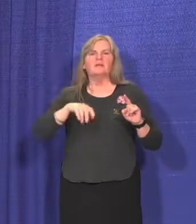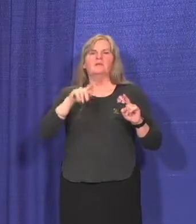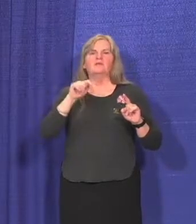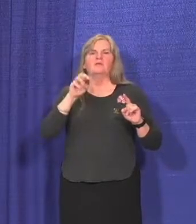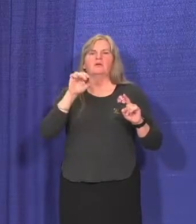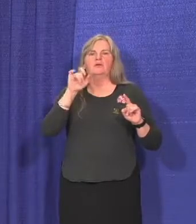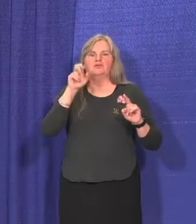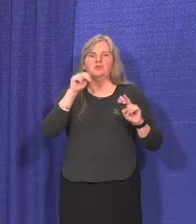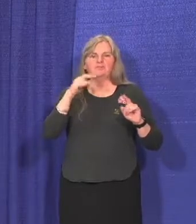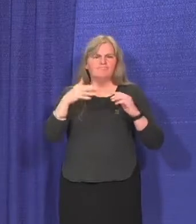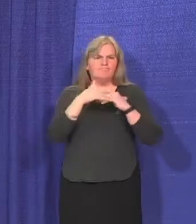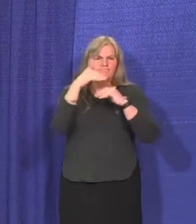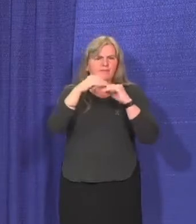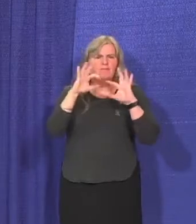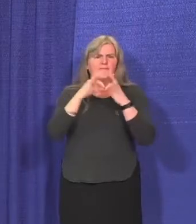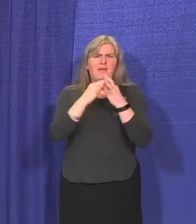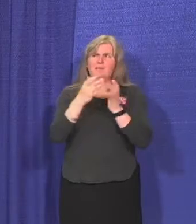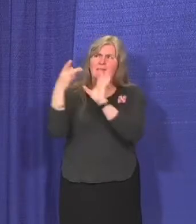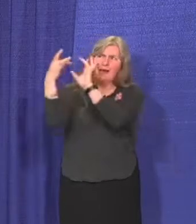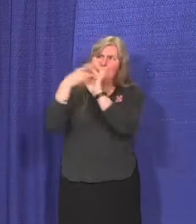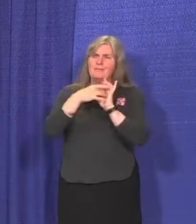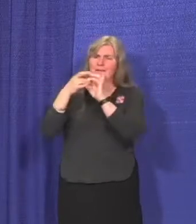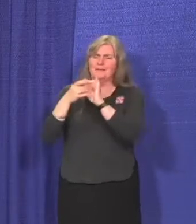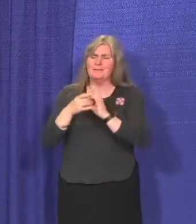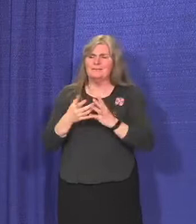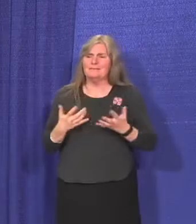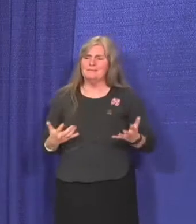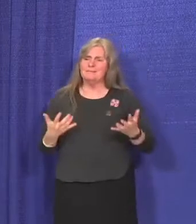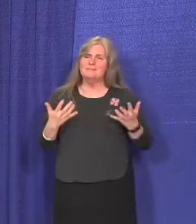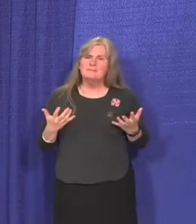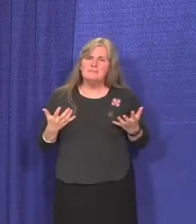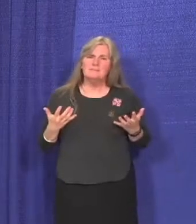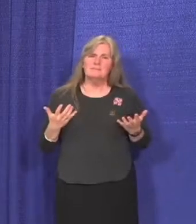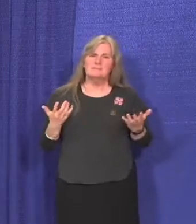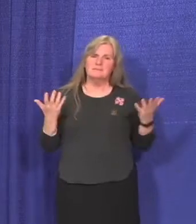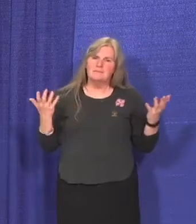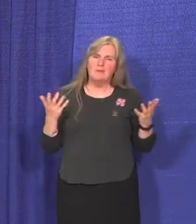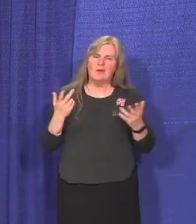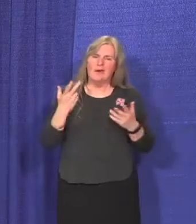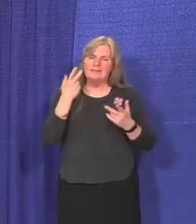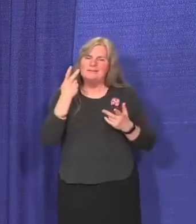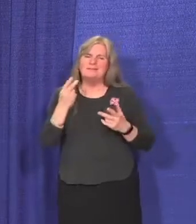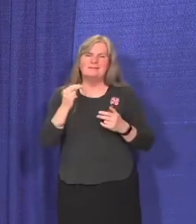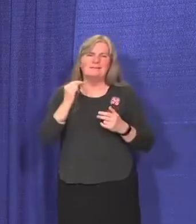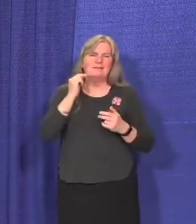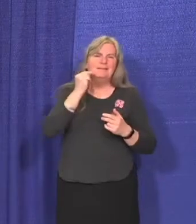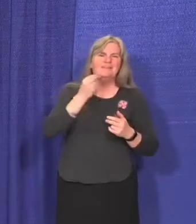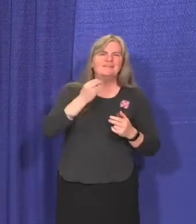future on what we can do. There's a lot of family connections and you can imagine